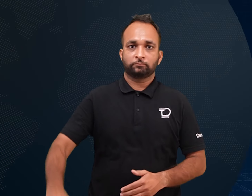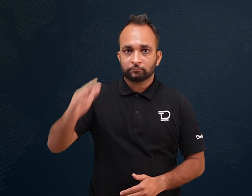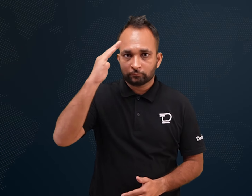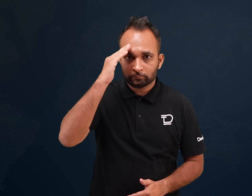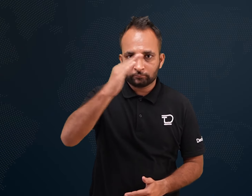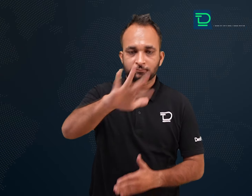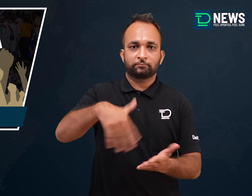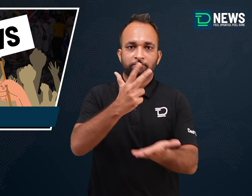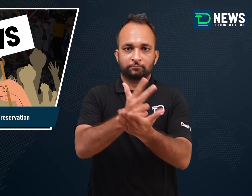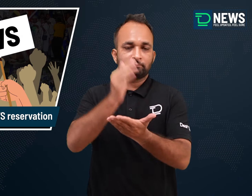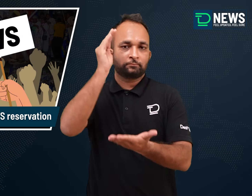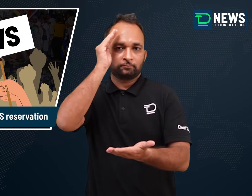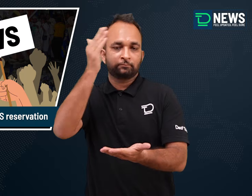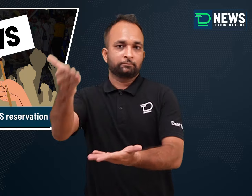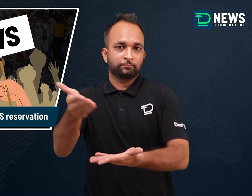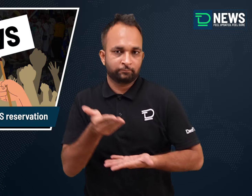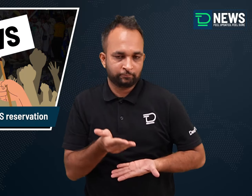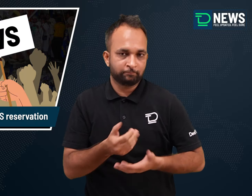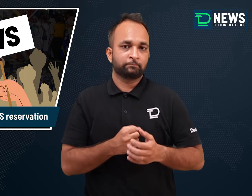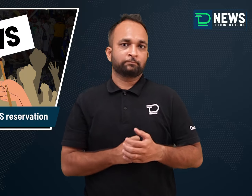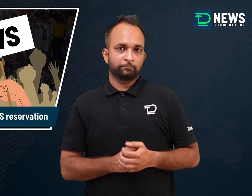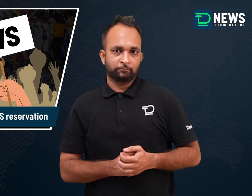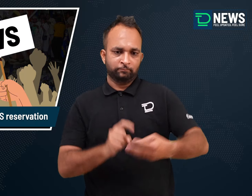Hi, welcome to Deaf Talks NEWS.